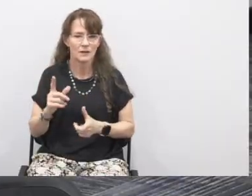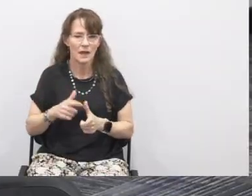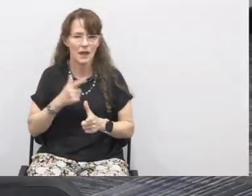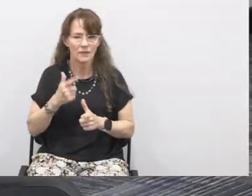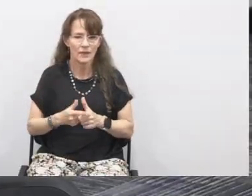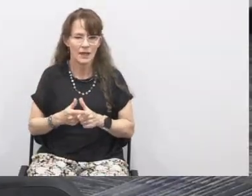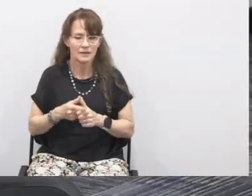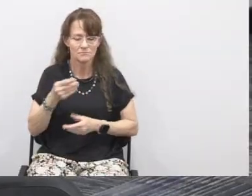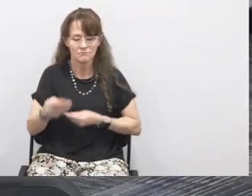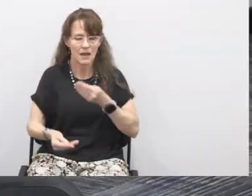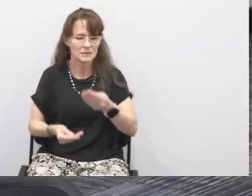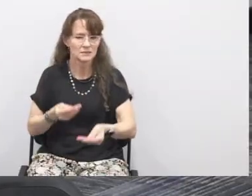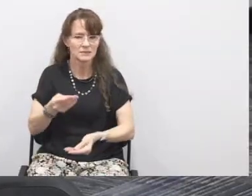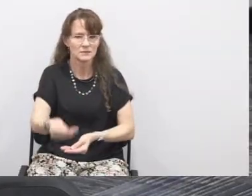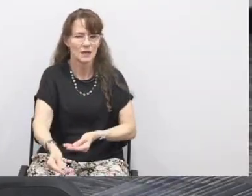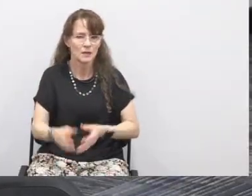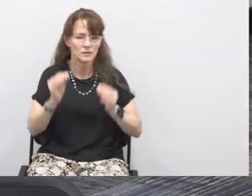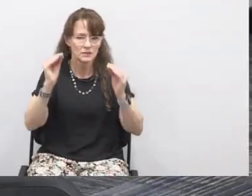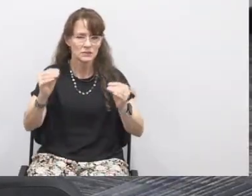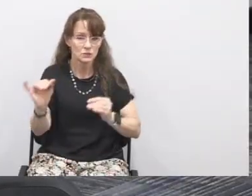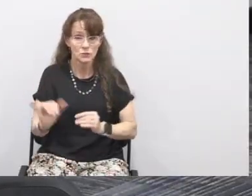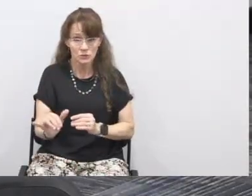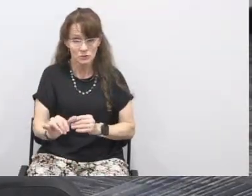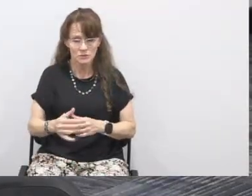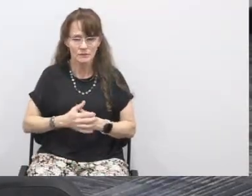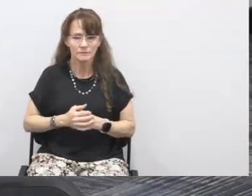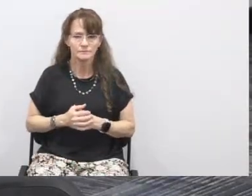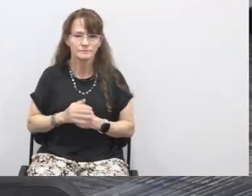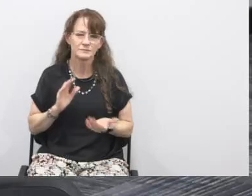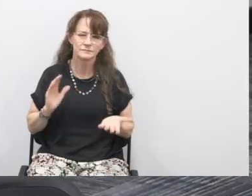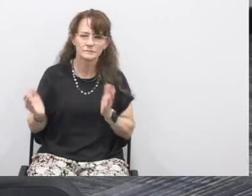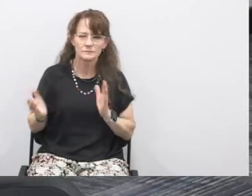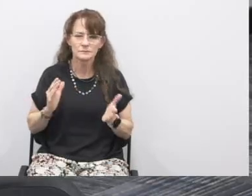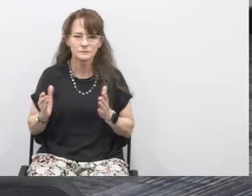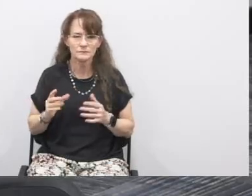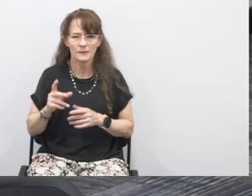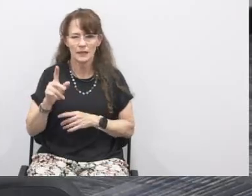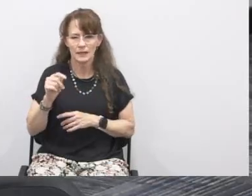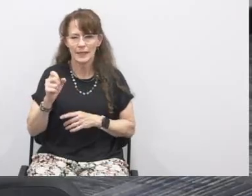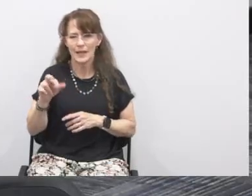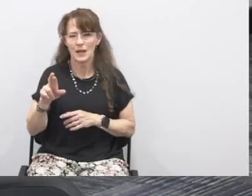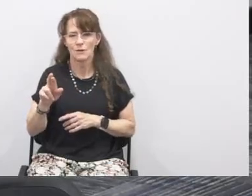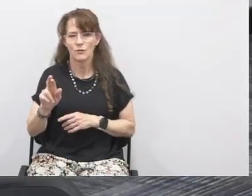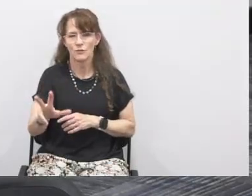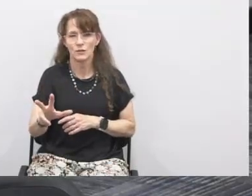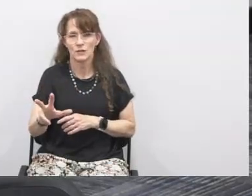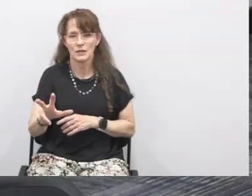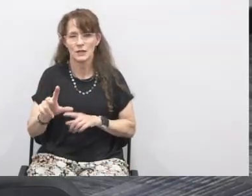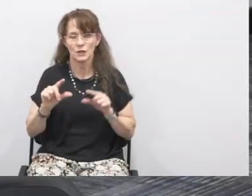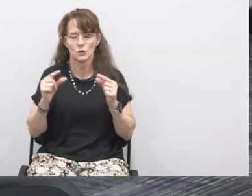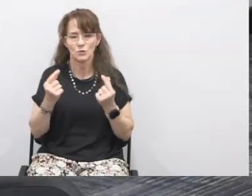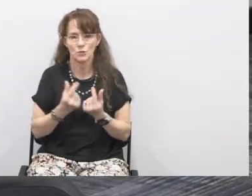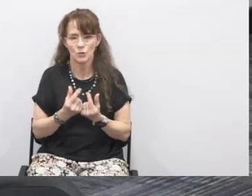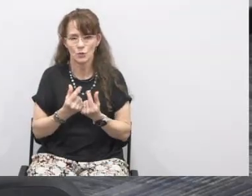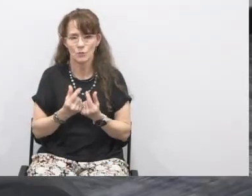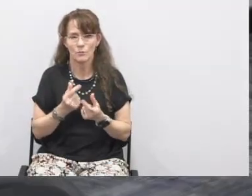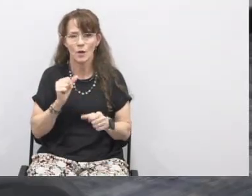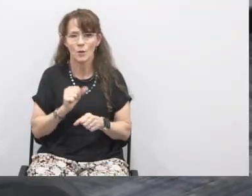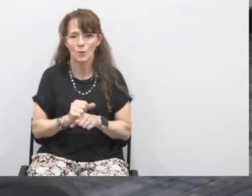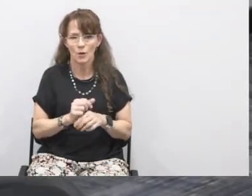to our teachers as well. So that was kind of that tier three group. But to really work around sense of belonging